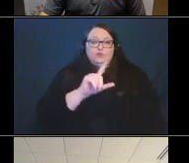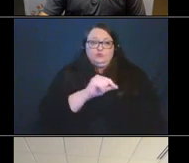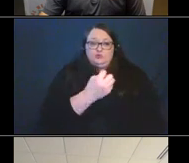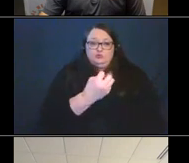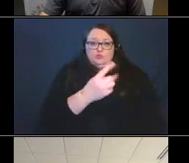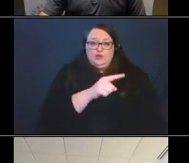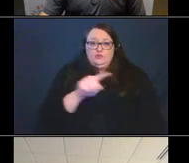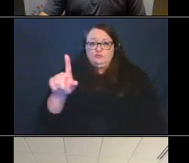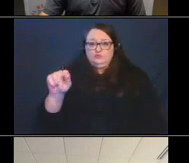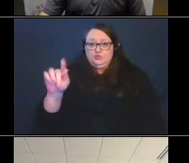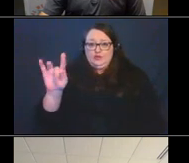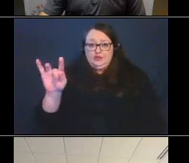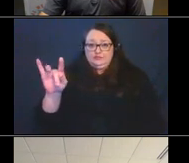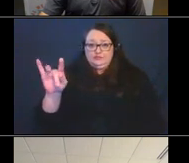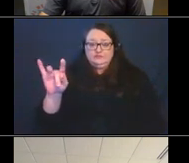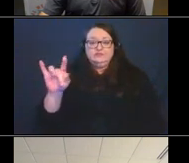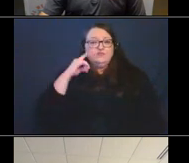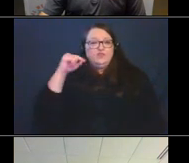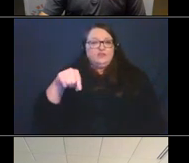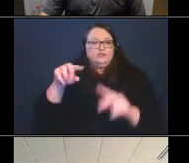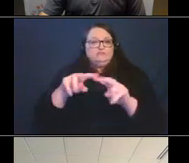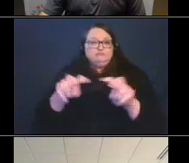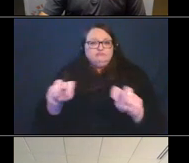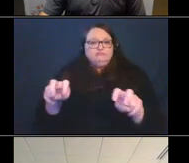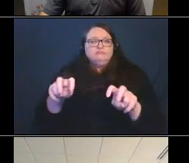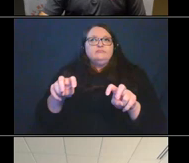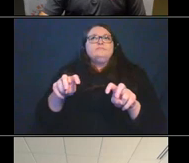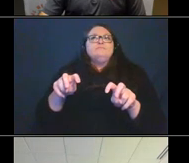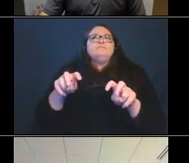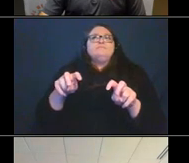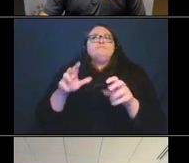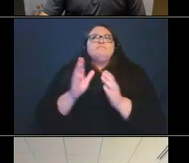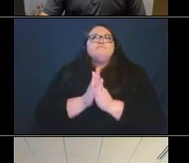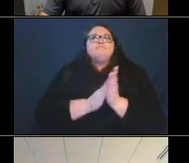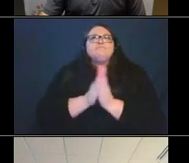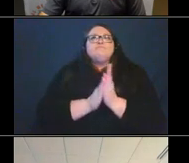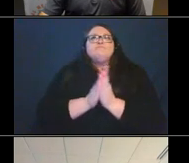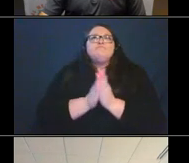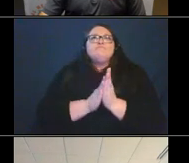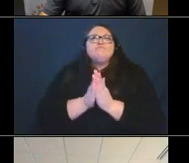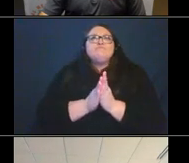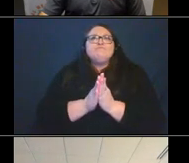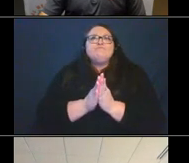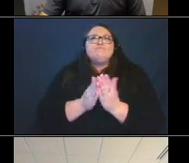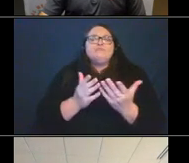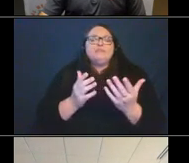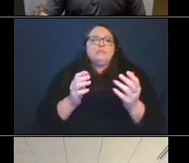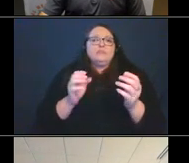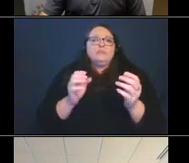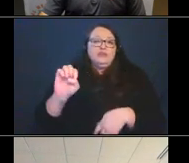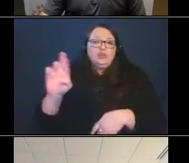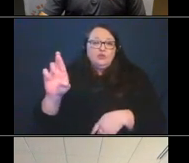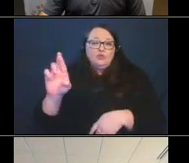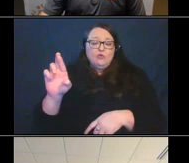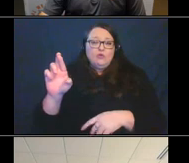did this analysis, so we couldn’t replicate let's say maybe emergency room visit data or hospital